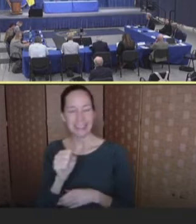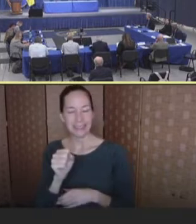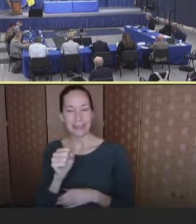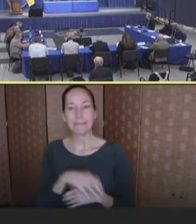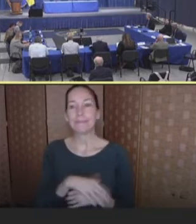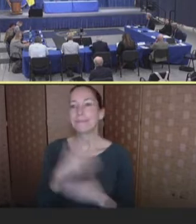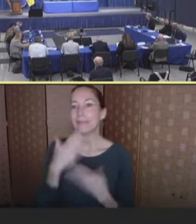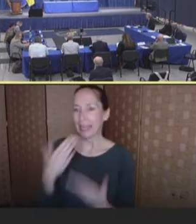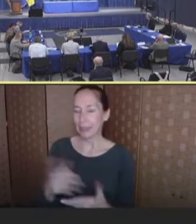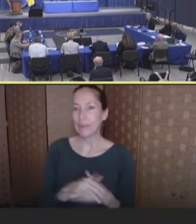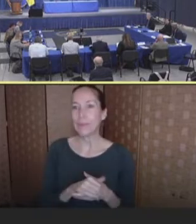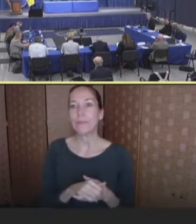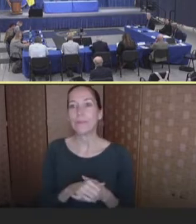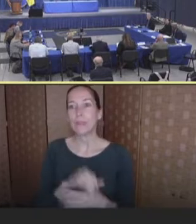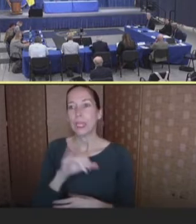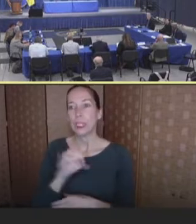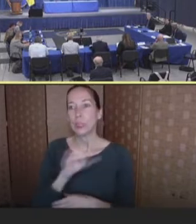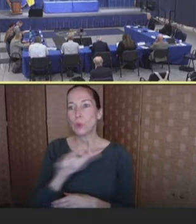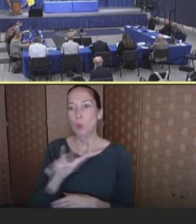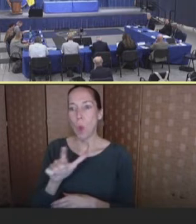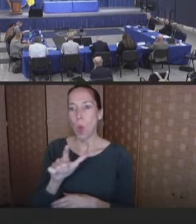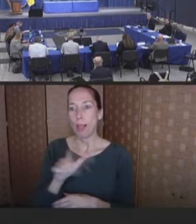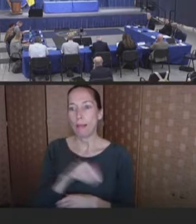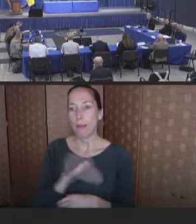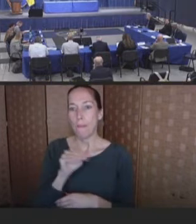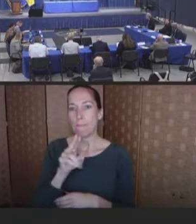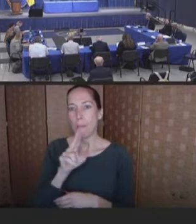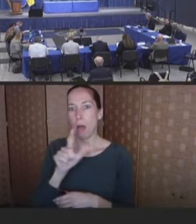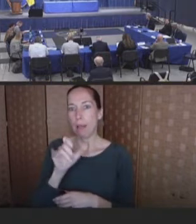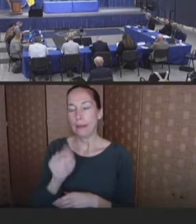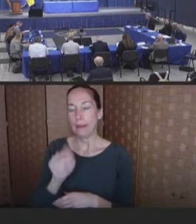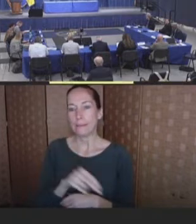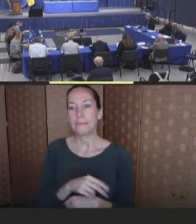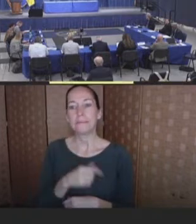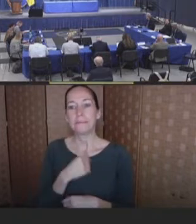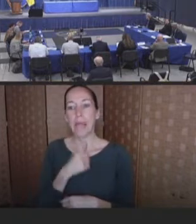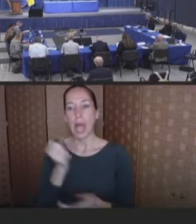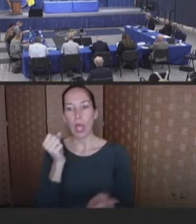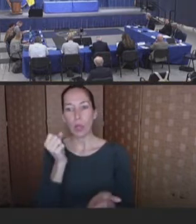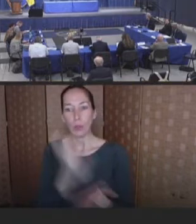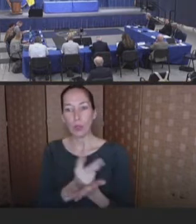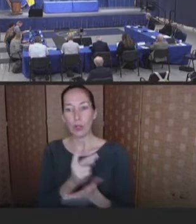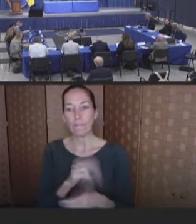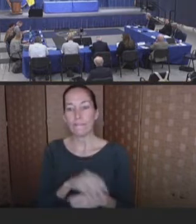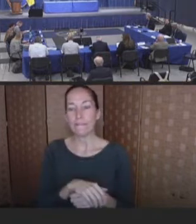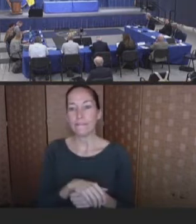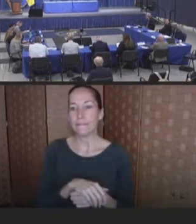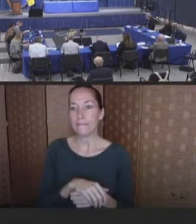Molly Howell: Yes. Ann Aikin: Thank you. Jewel Mullen.